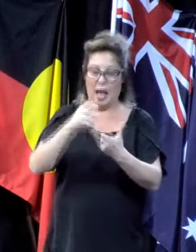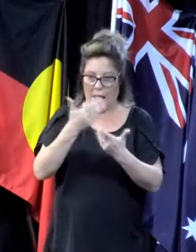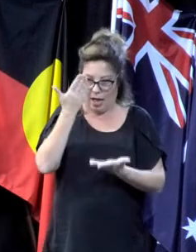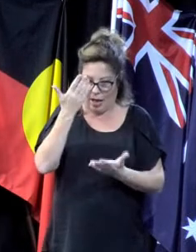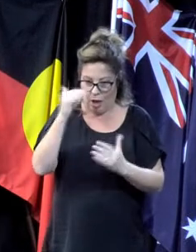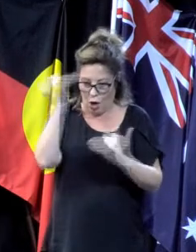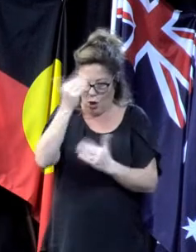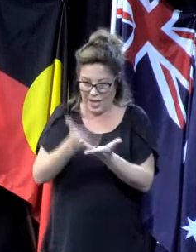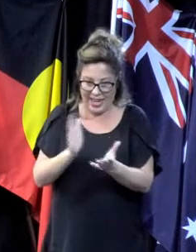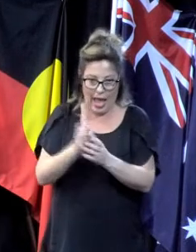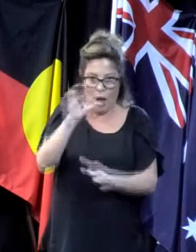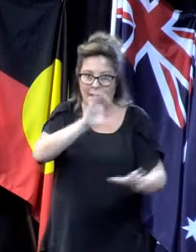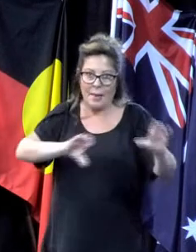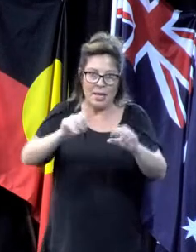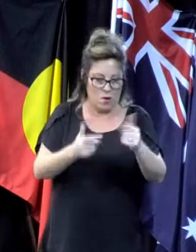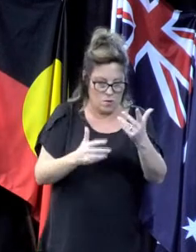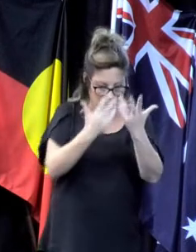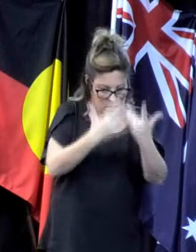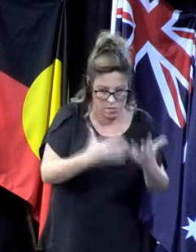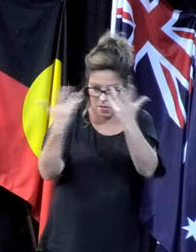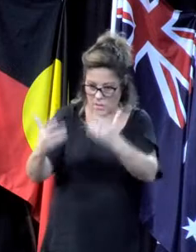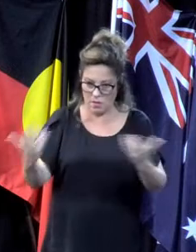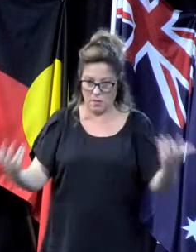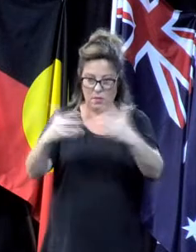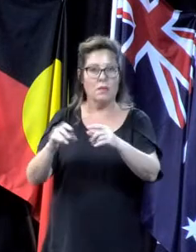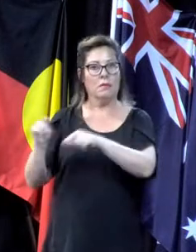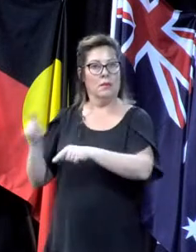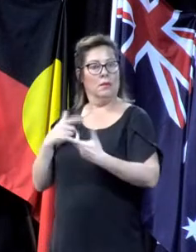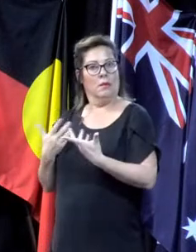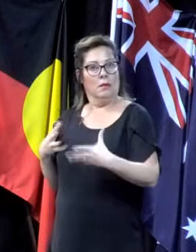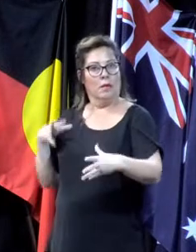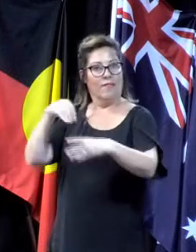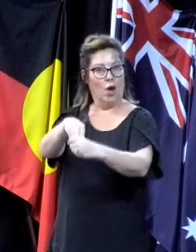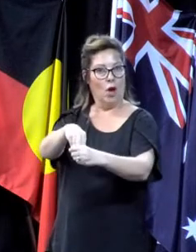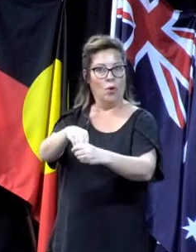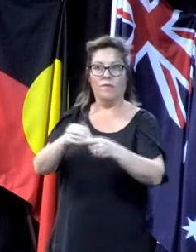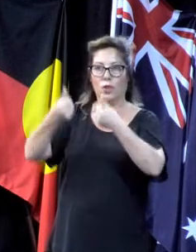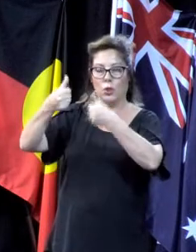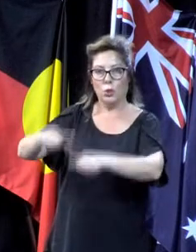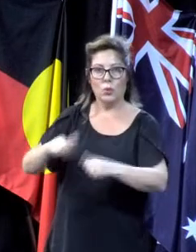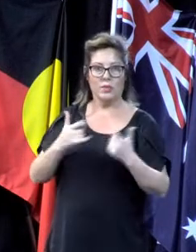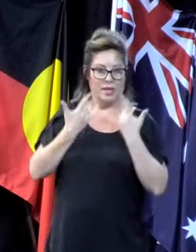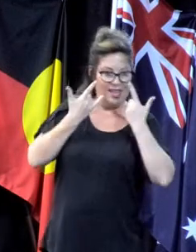And he still was very much a participant in those lessons by utilizing some visual checklist to go and collect the equipment